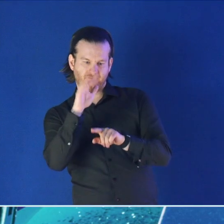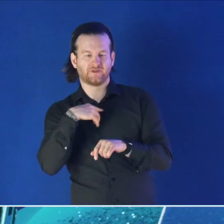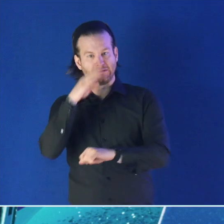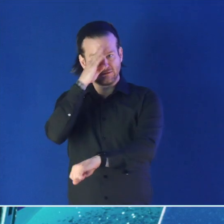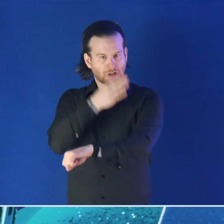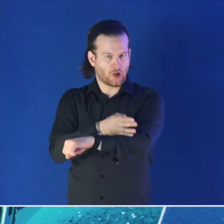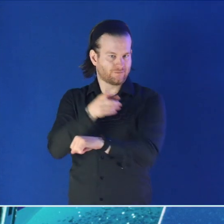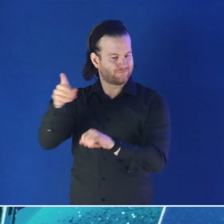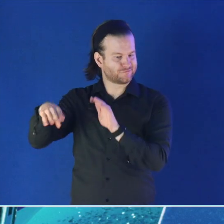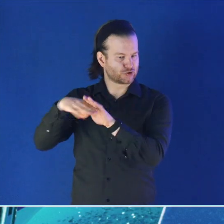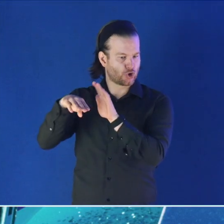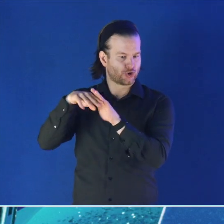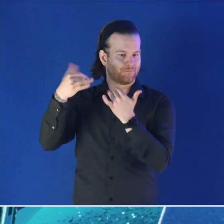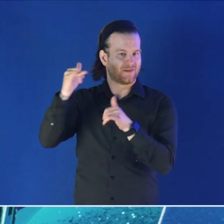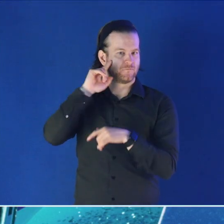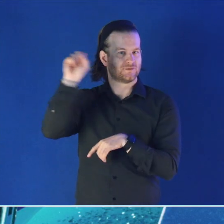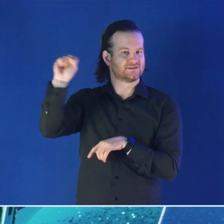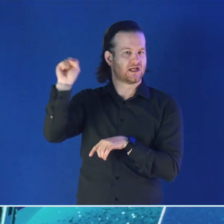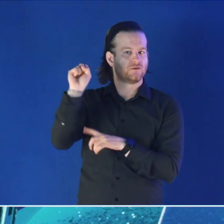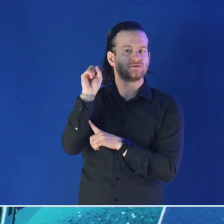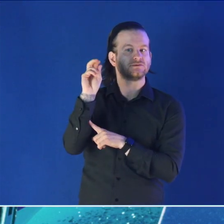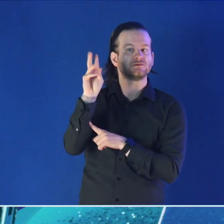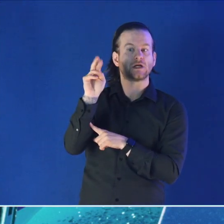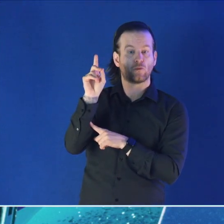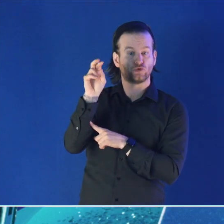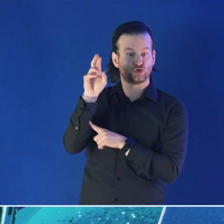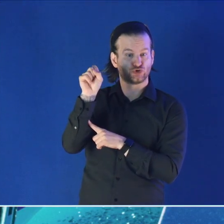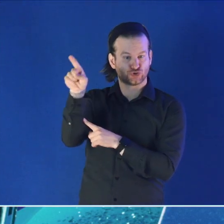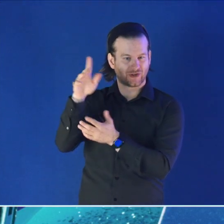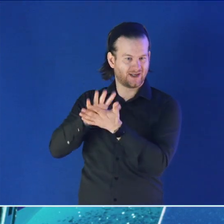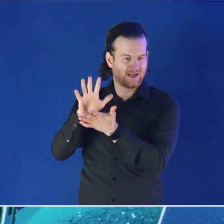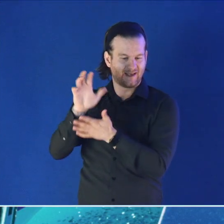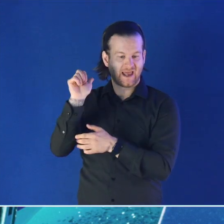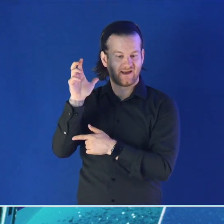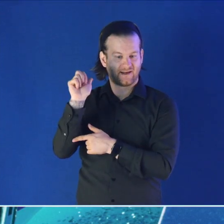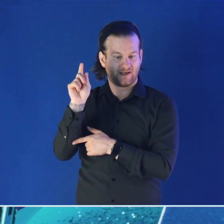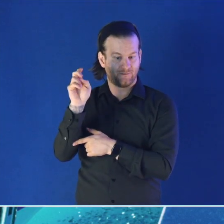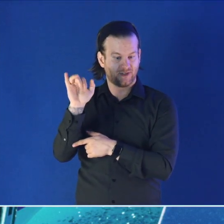We were living in Hawaii at the time. Didn't know a soul in Seattle.